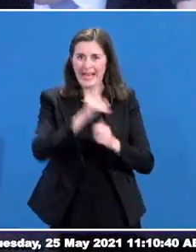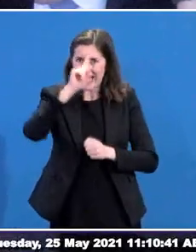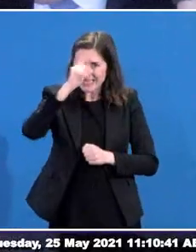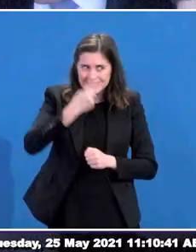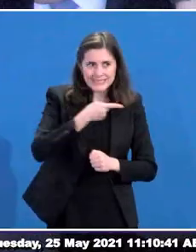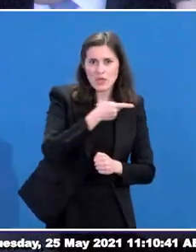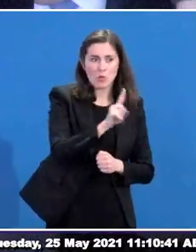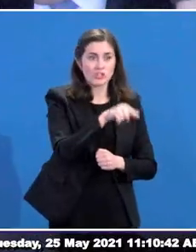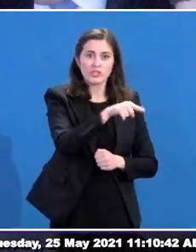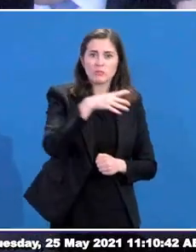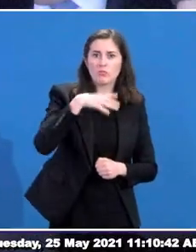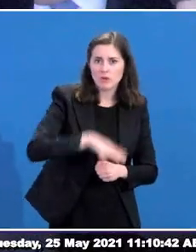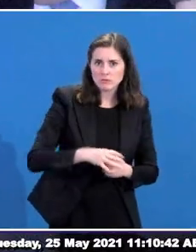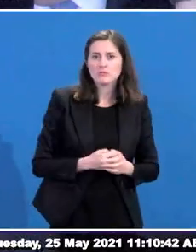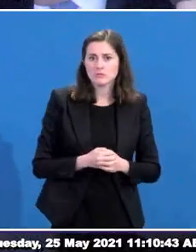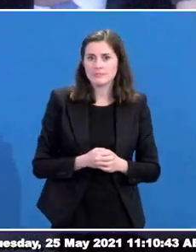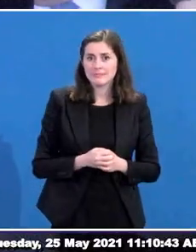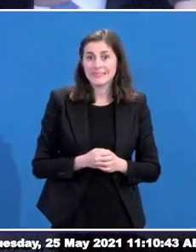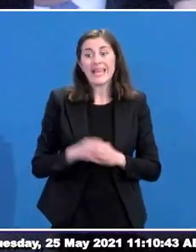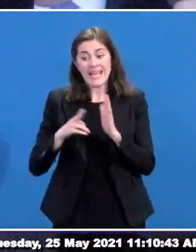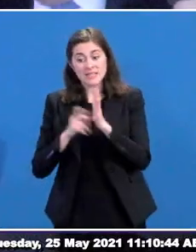This should surely be possible with funding from the NDIS.